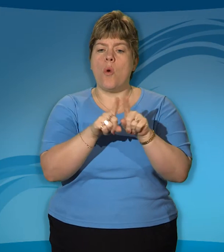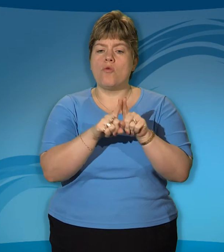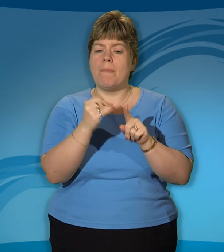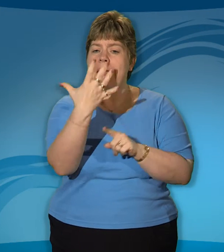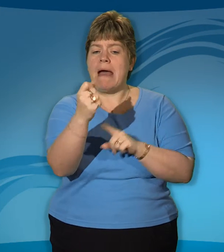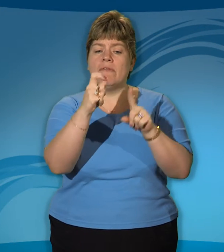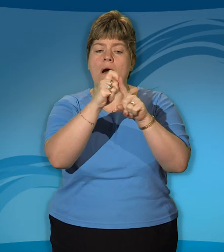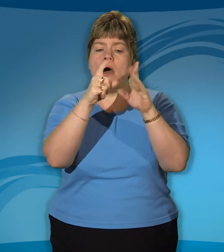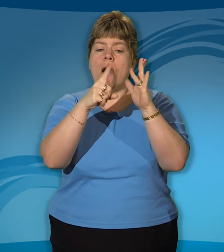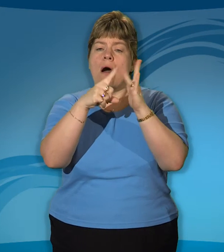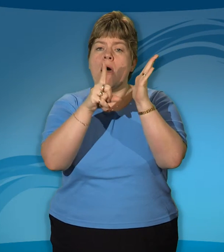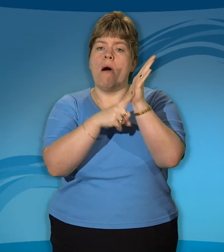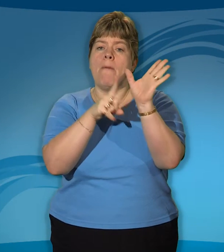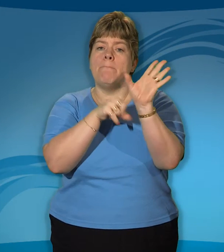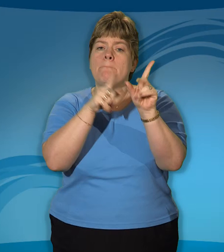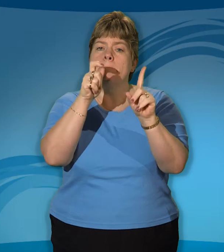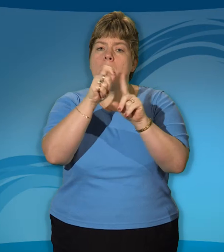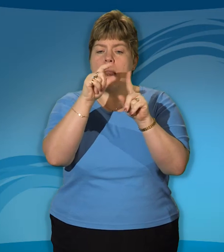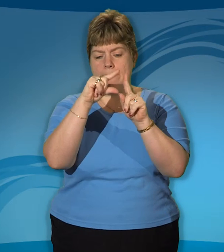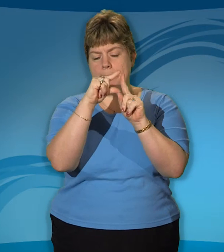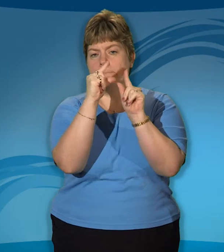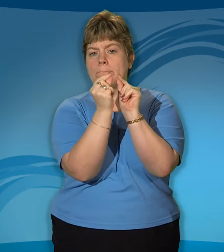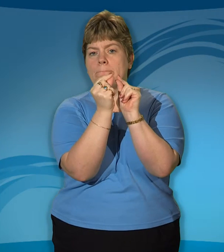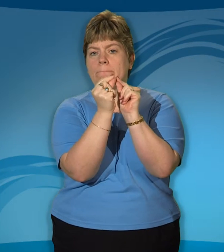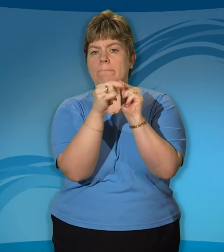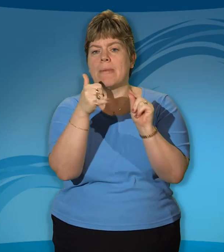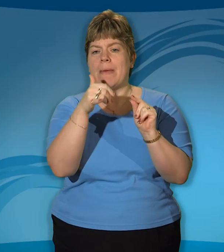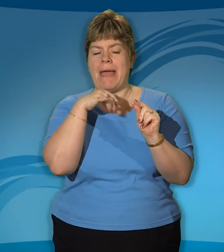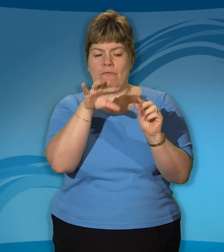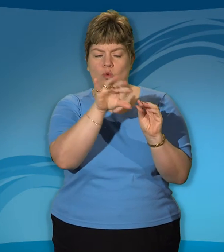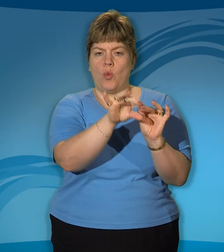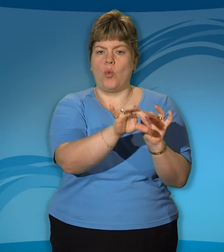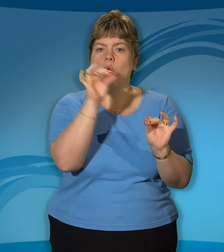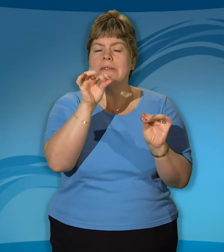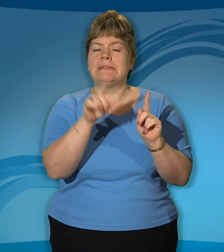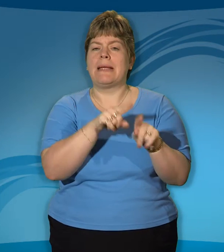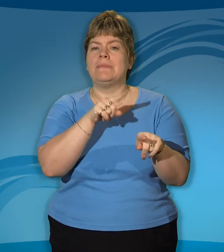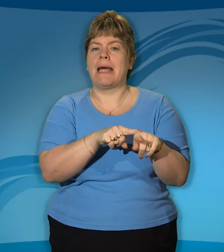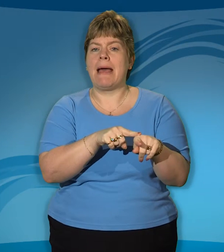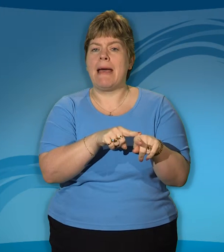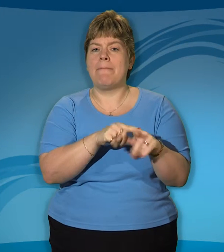We may need to remove a polyp (an over-growth of tissue) by diathermy.